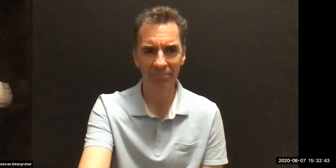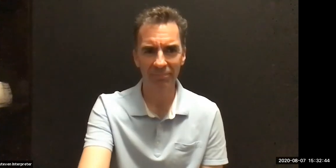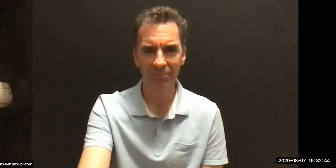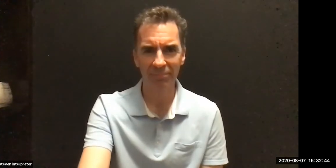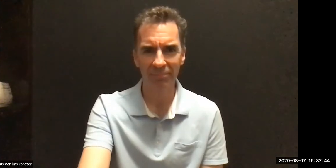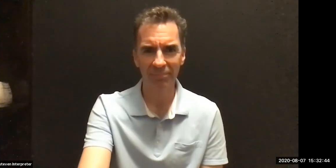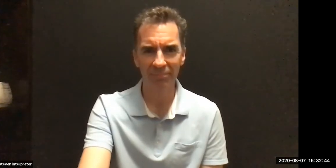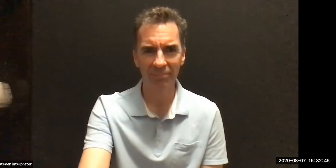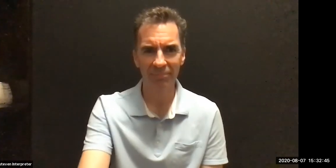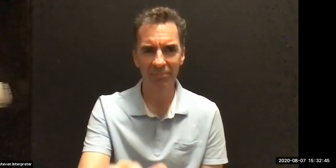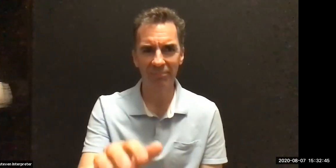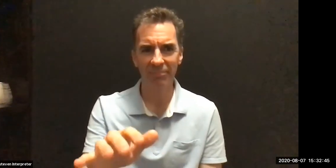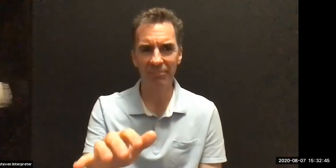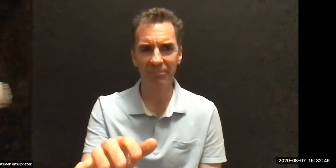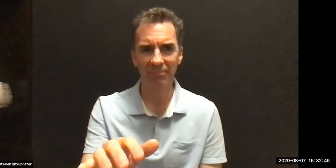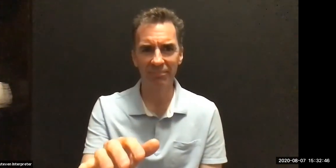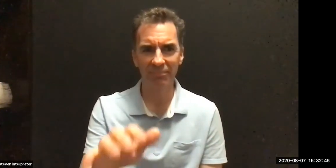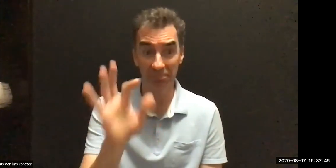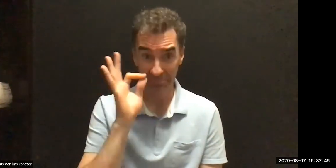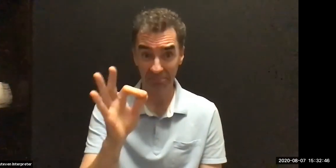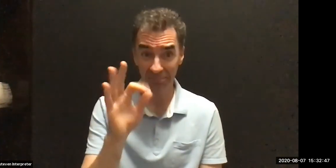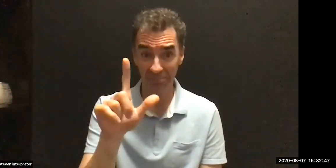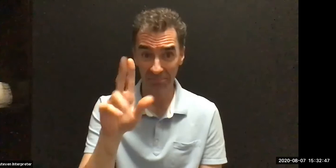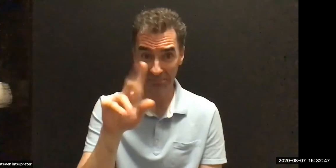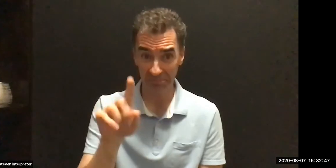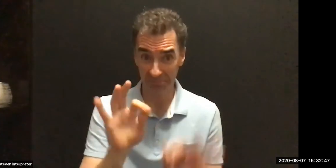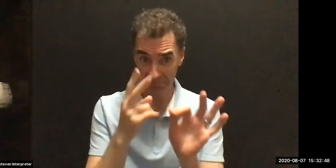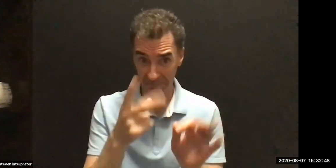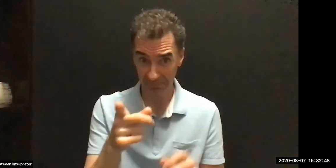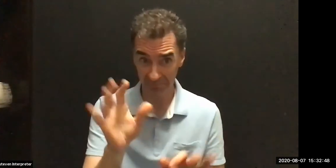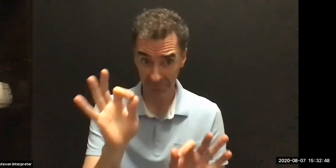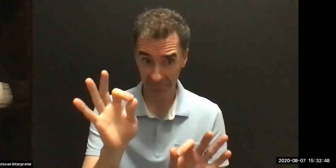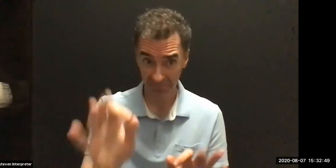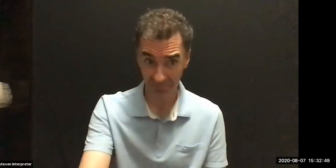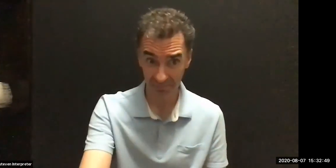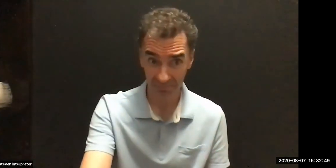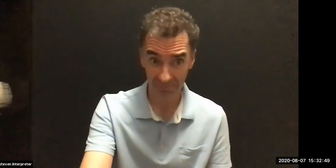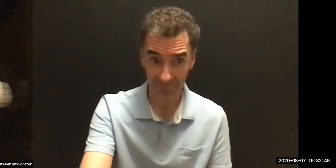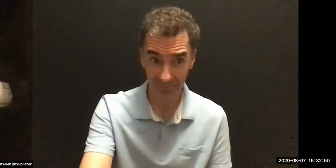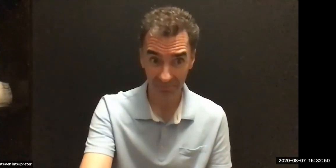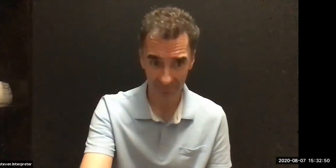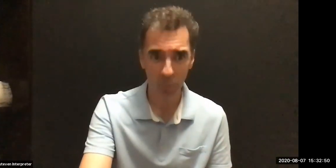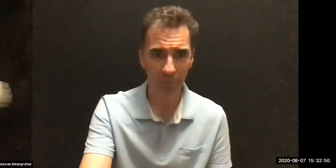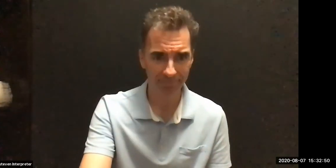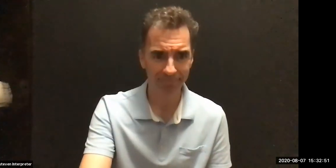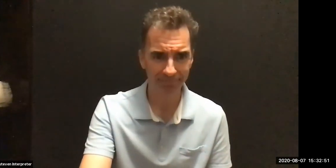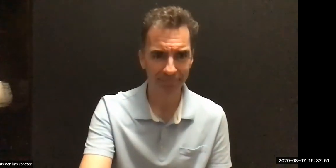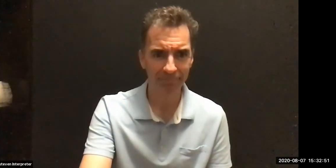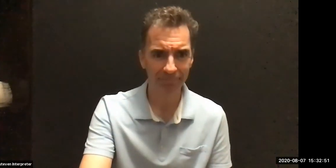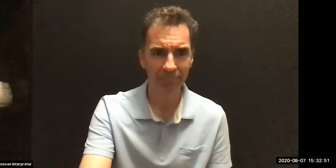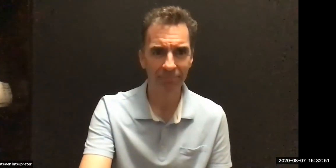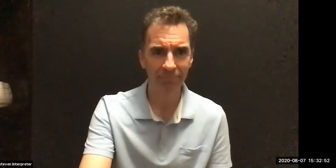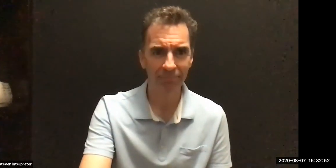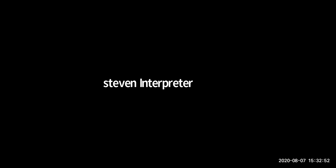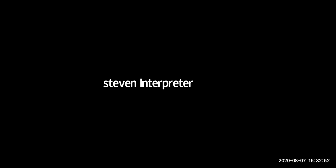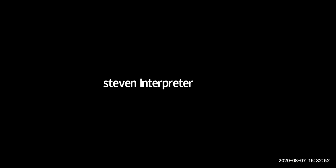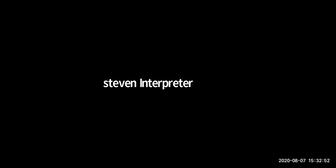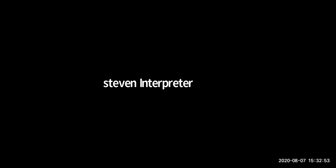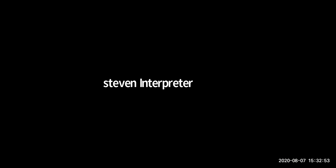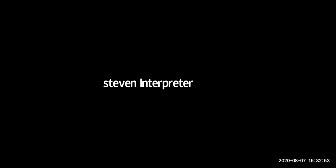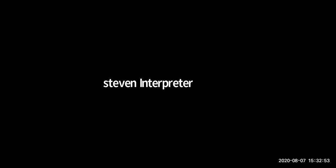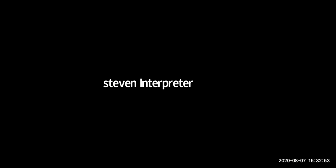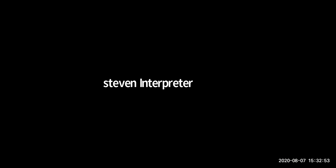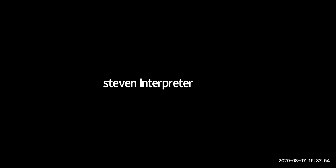Channelle Charest: So the good news is, and before you know, send you guys off, but we are still moving forward with expansion. We are still building teams, we are still putting buildings together.